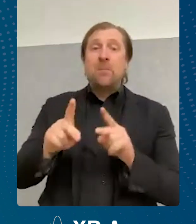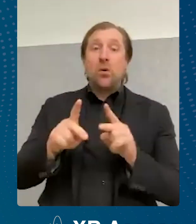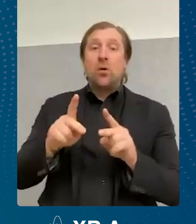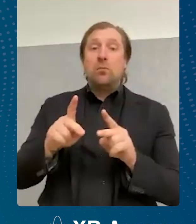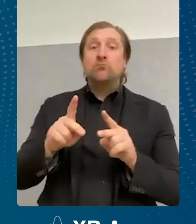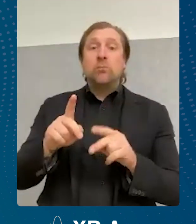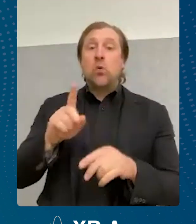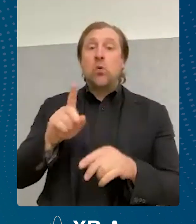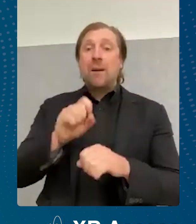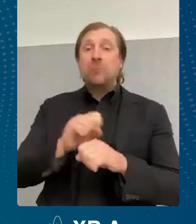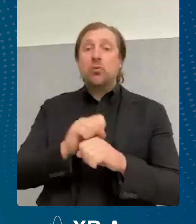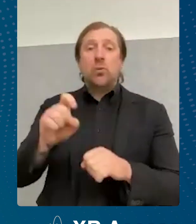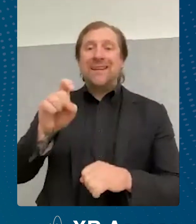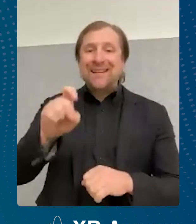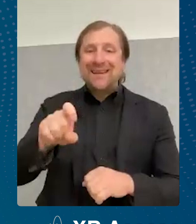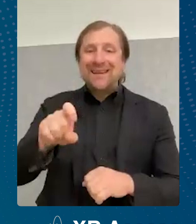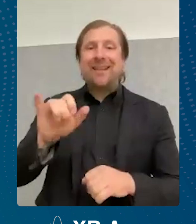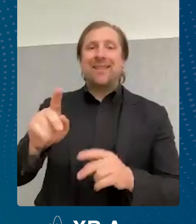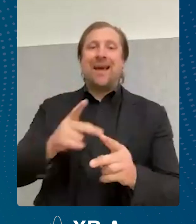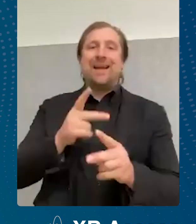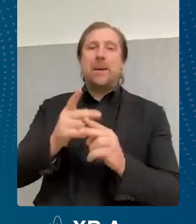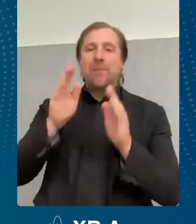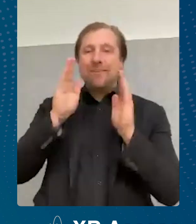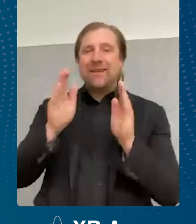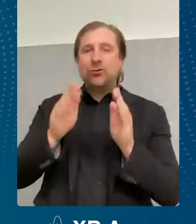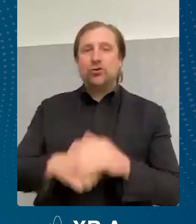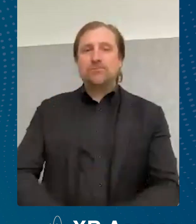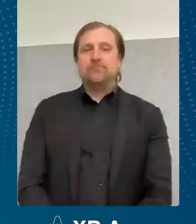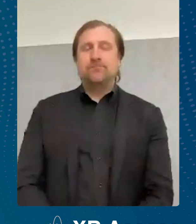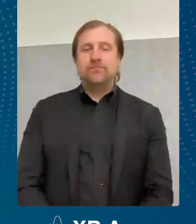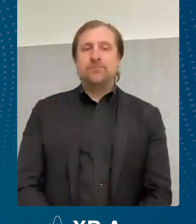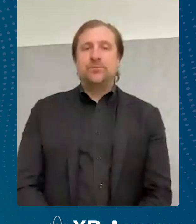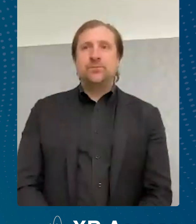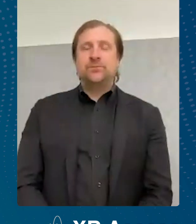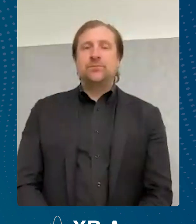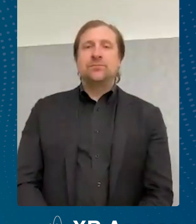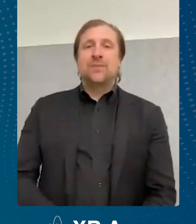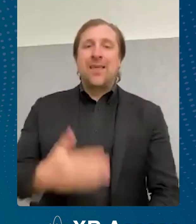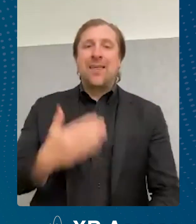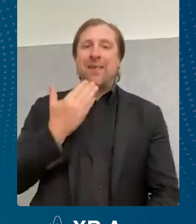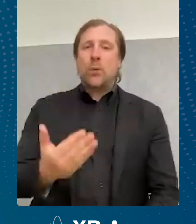absolutely need this kind of attention at first. Thank you.